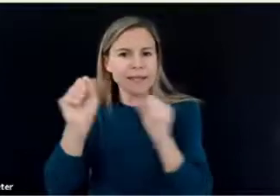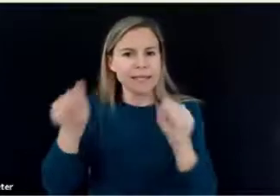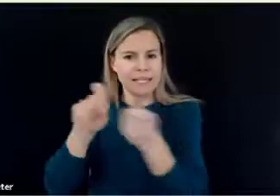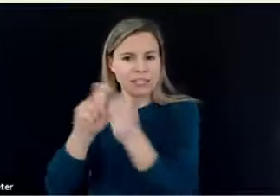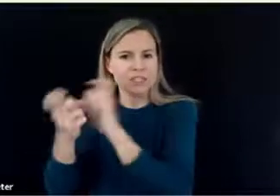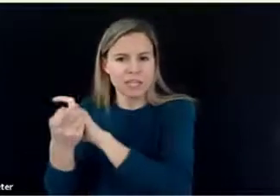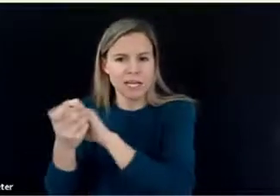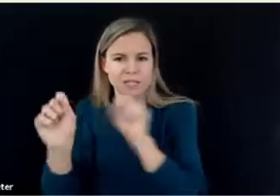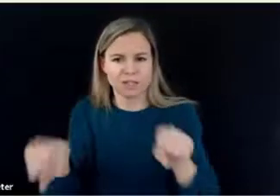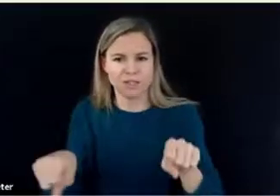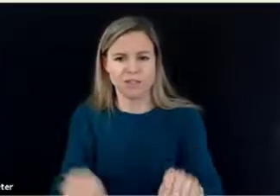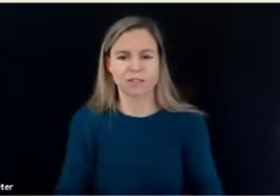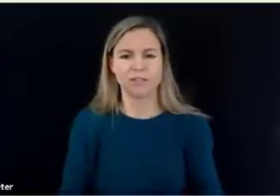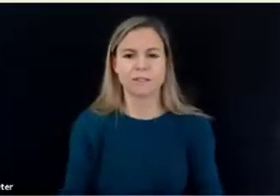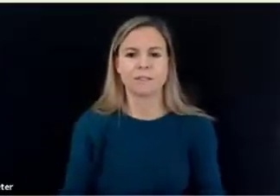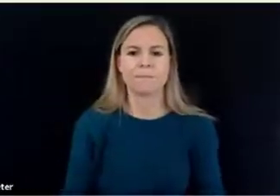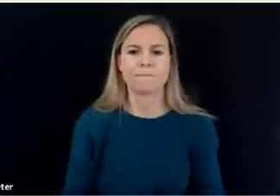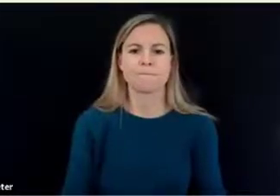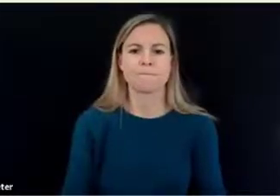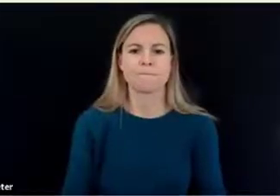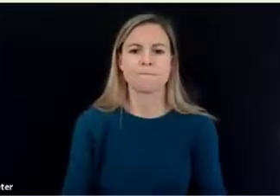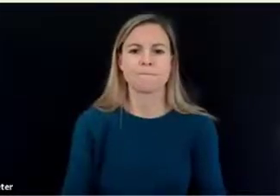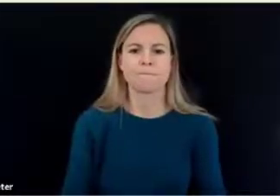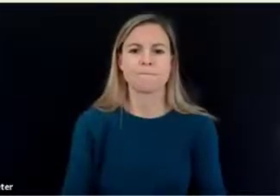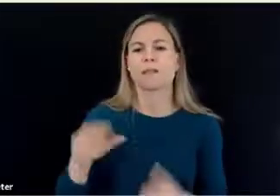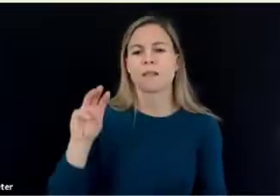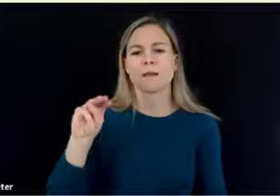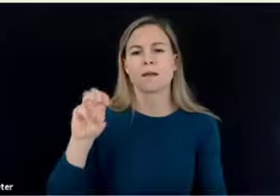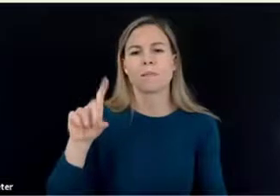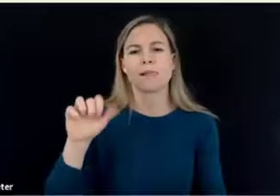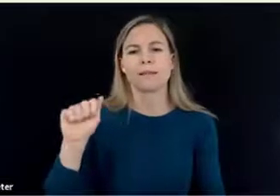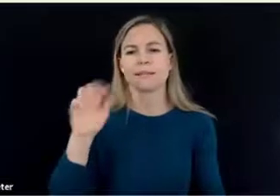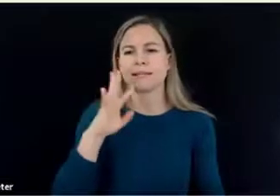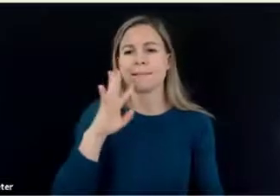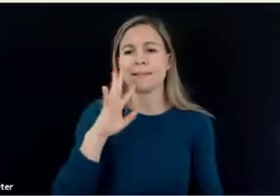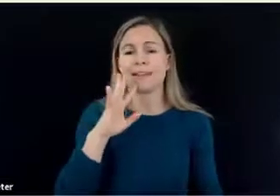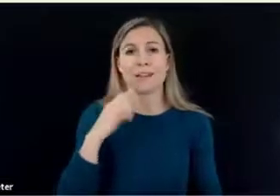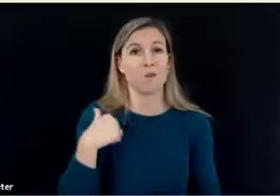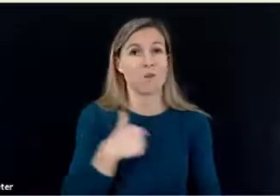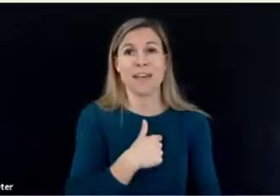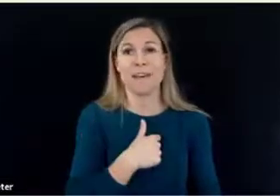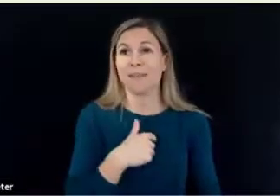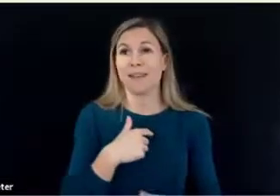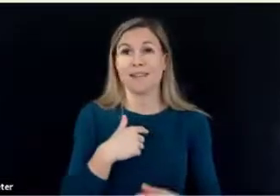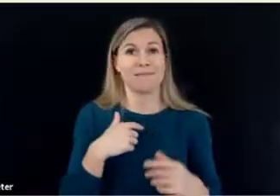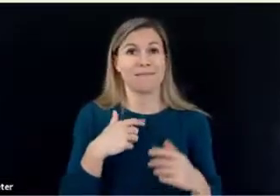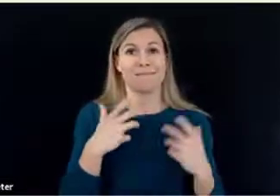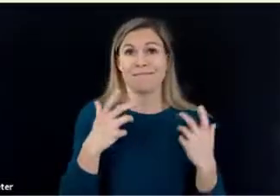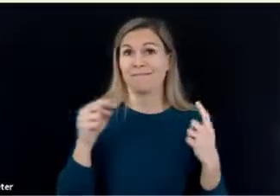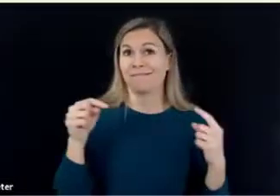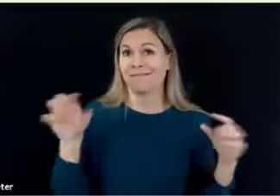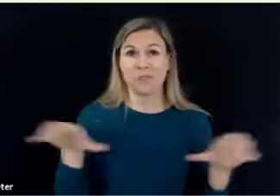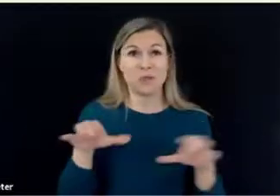So, you know, we have been doing this for 10 years now, Katie, and I, and the GFPD,